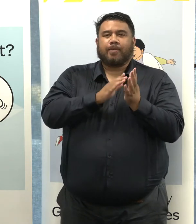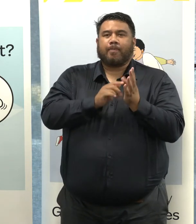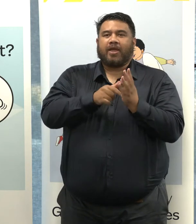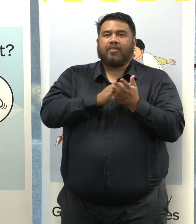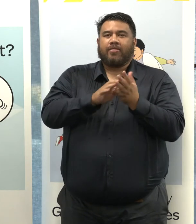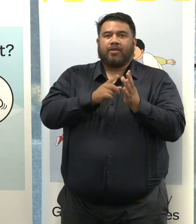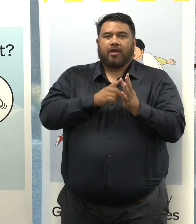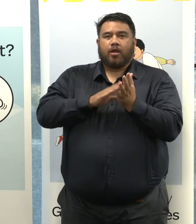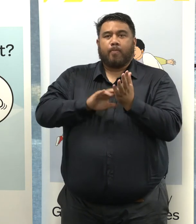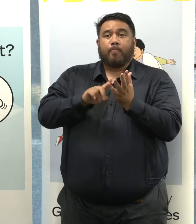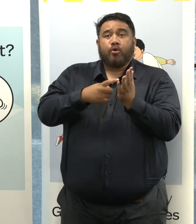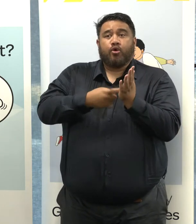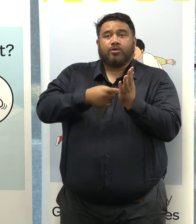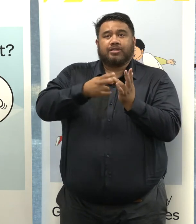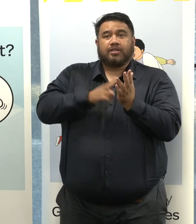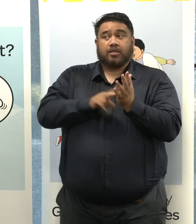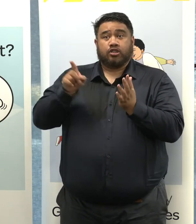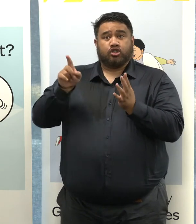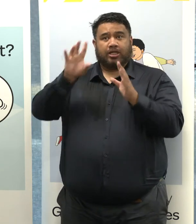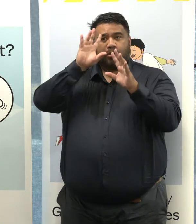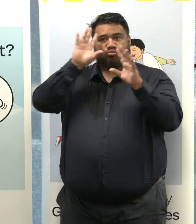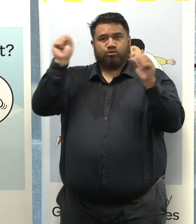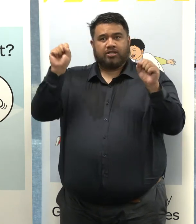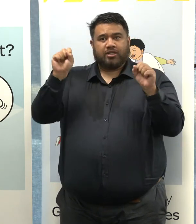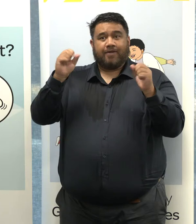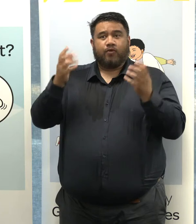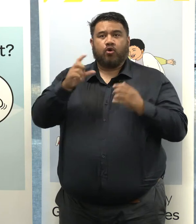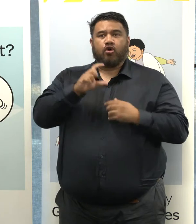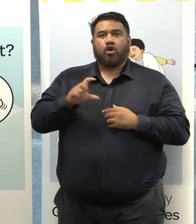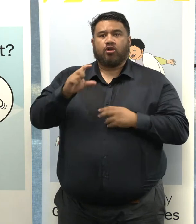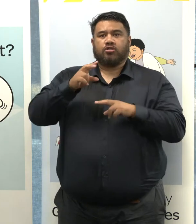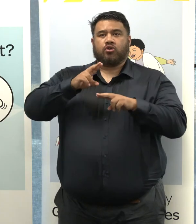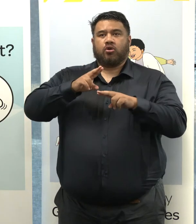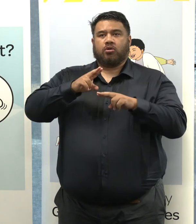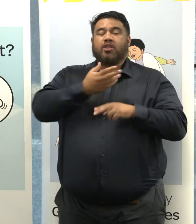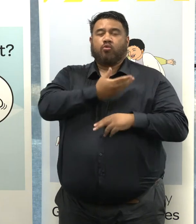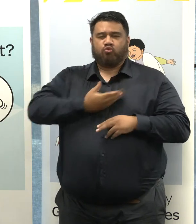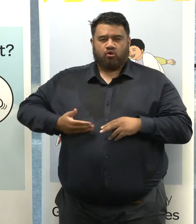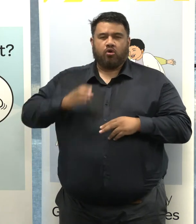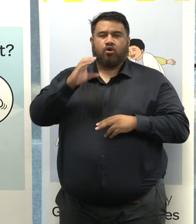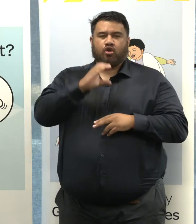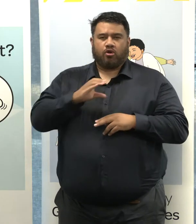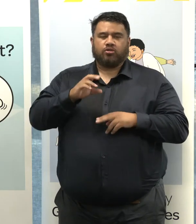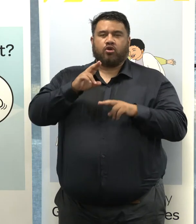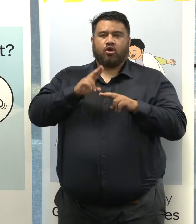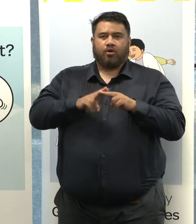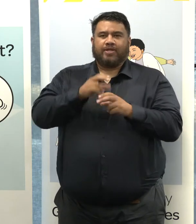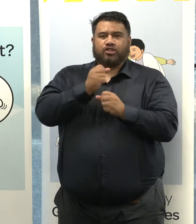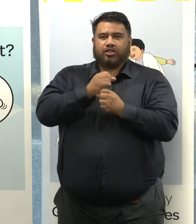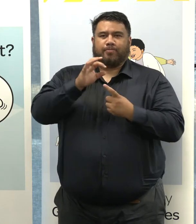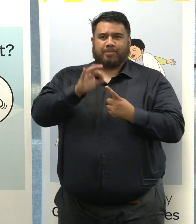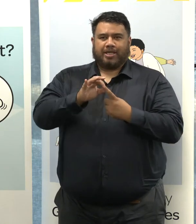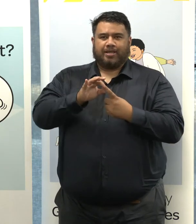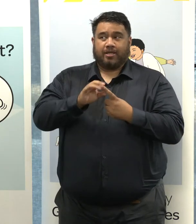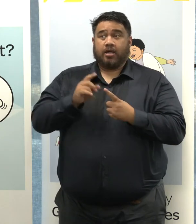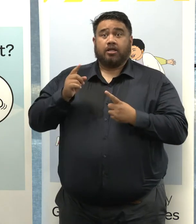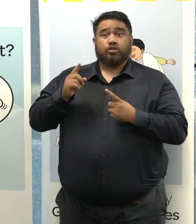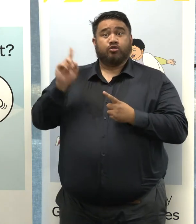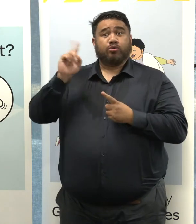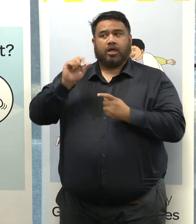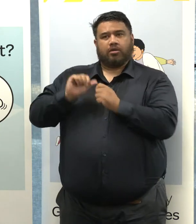I am joined today by Dr